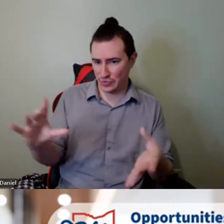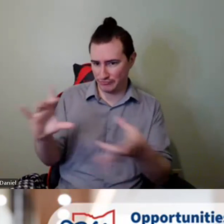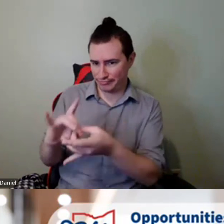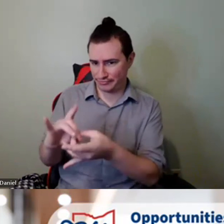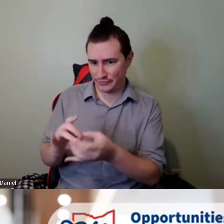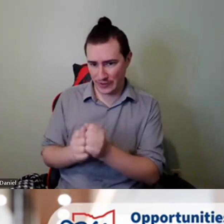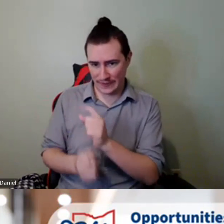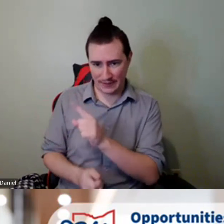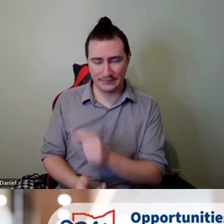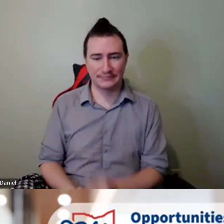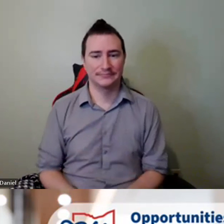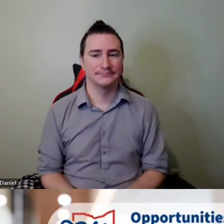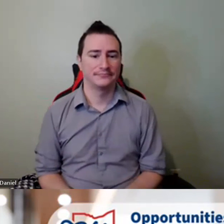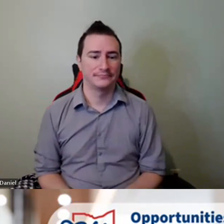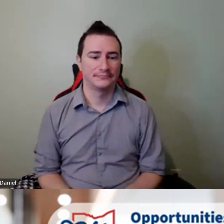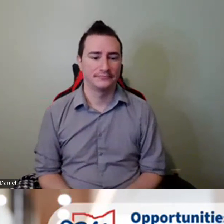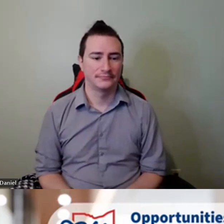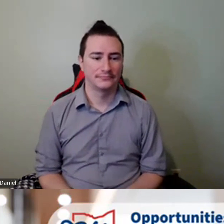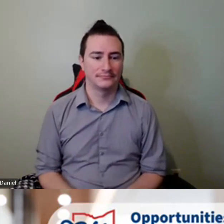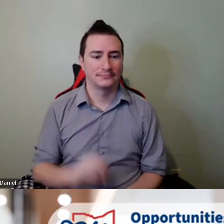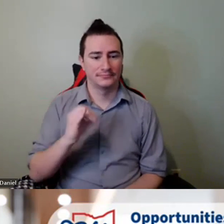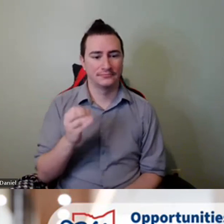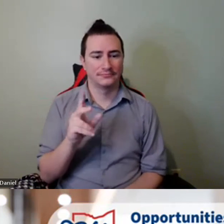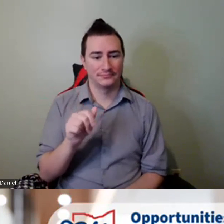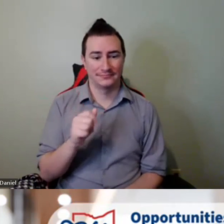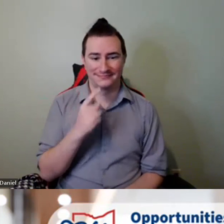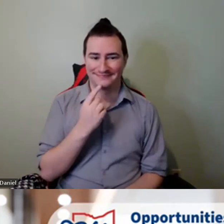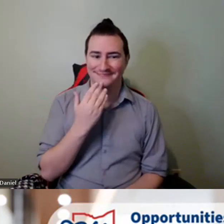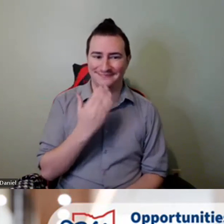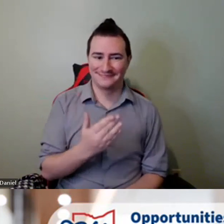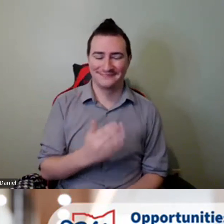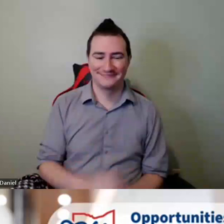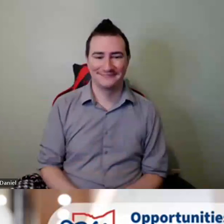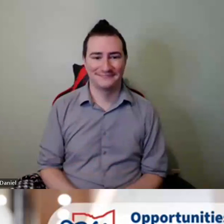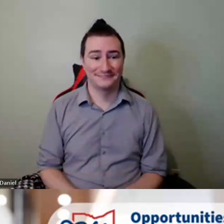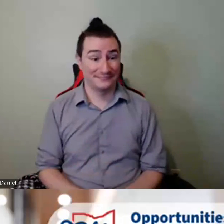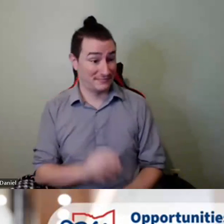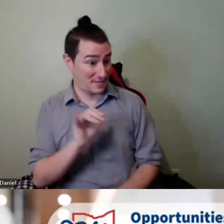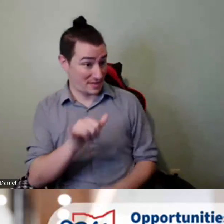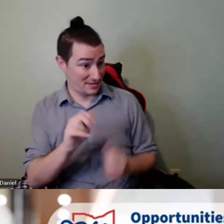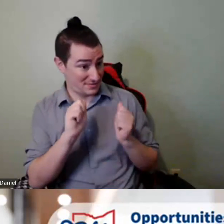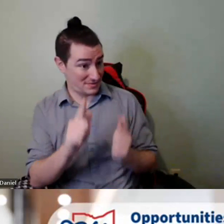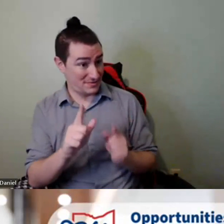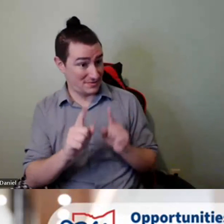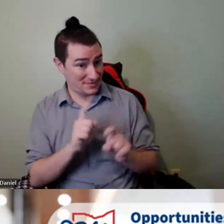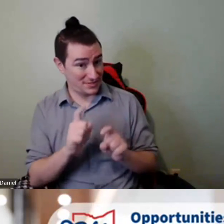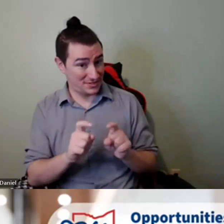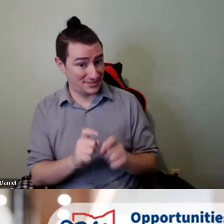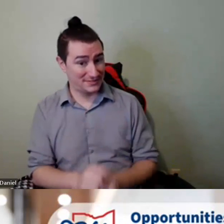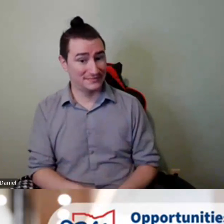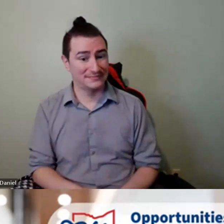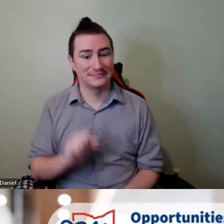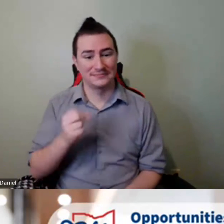Julia: Great. Thanks, Julie. Julie: Did we catch them all? Julia: I think so. I think so.